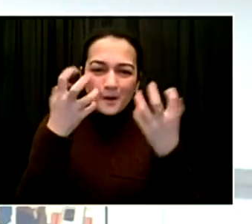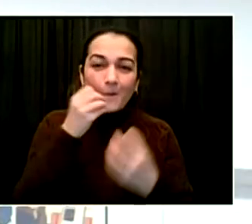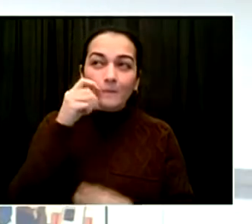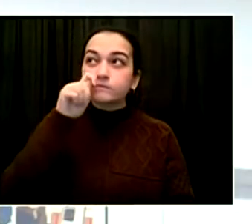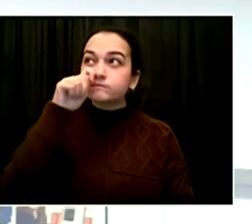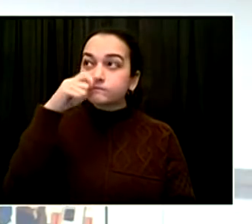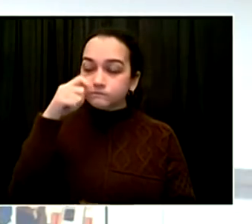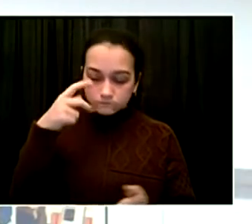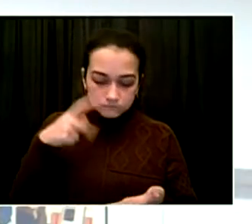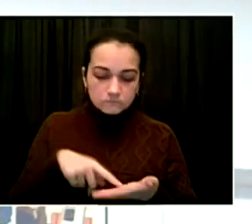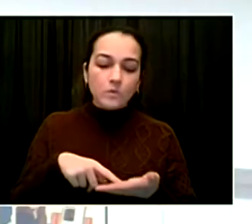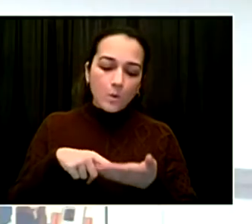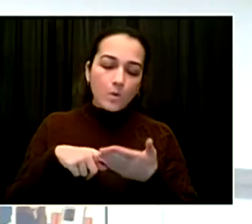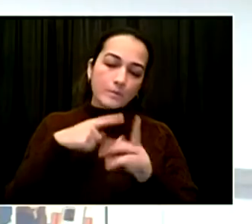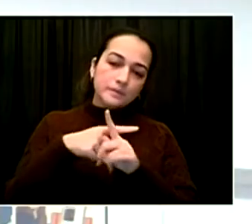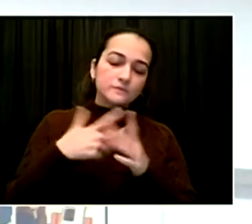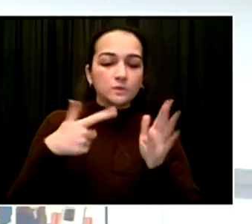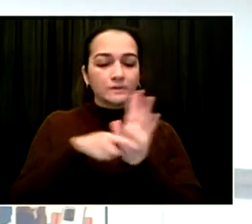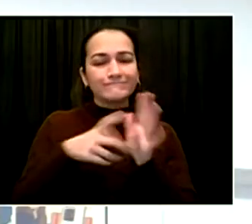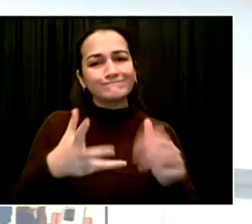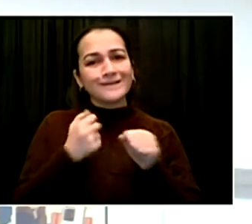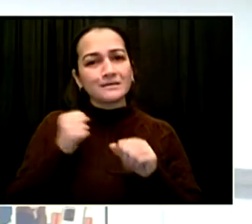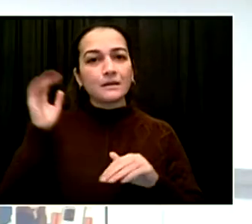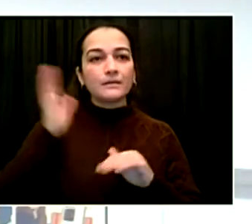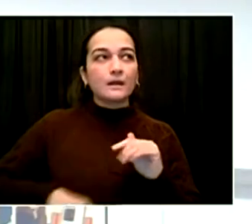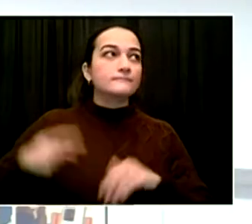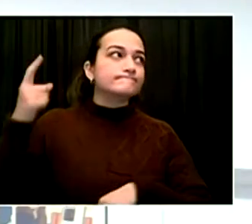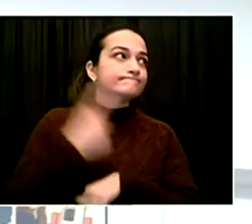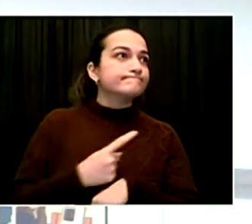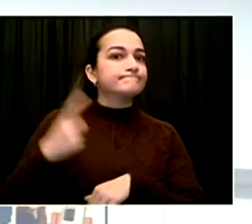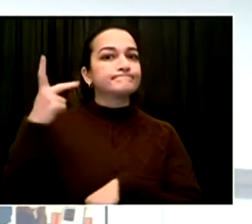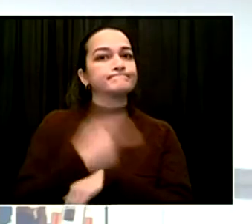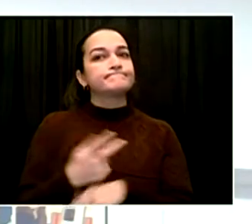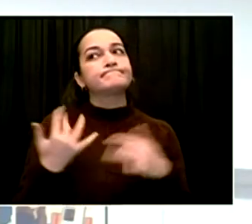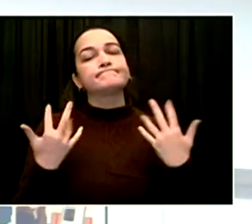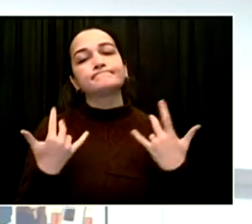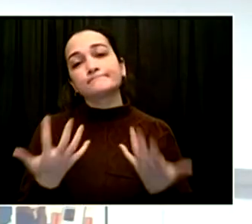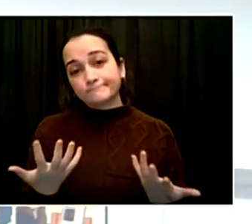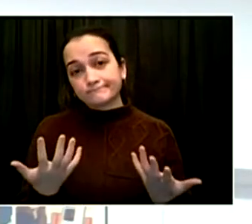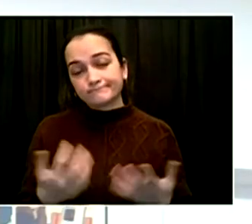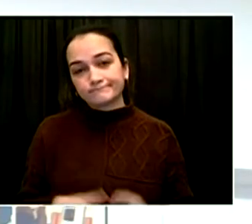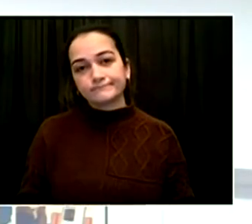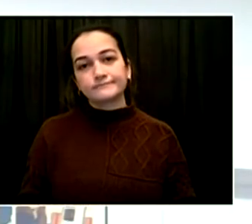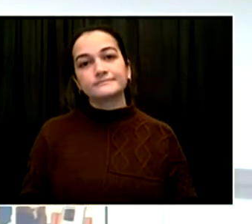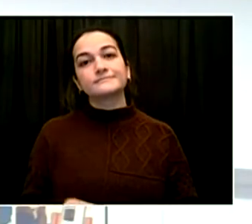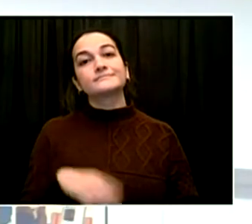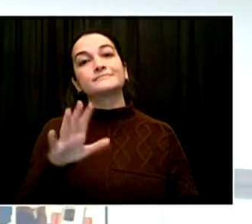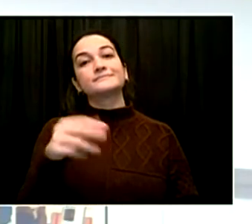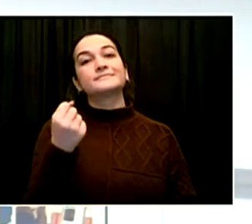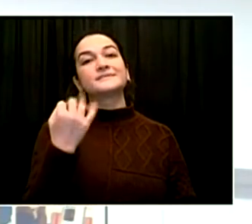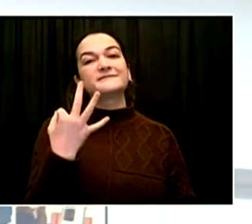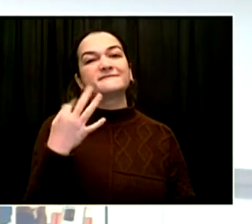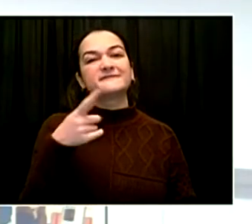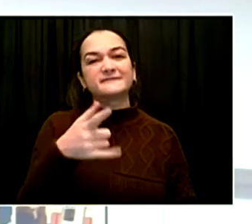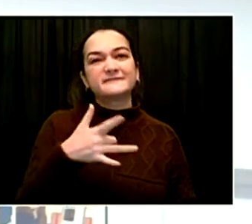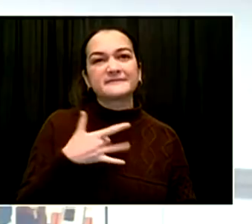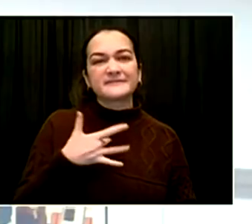IT IS FOR THE REASON YOU ARE POINTING OUT IN YOUR QUESTION, KATIE, WHICH IS, IT REALLY MATTERS TO BE ABLE TO GET ONE'S RESULT AS FAST AS POSSIBLE.